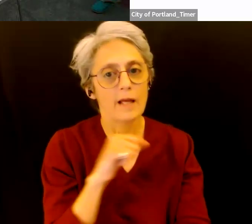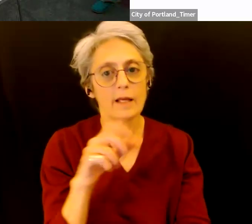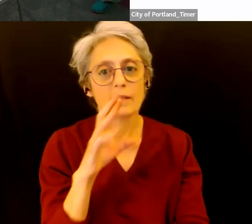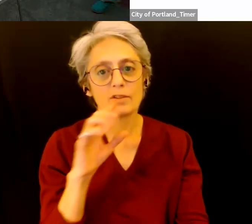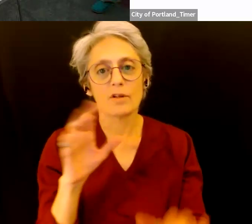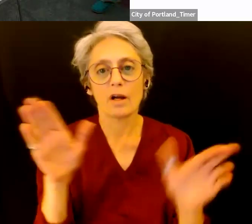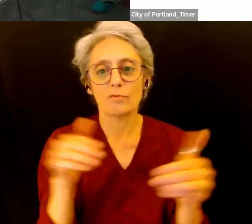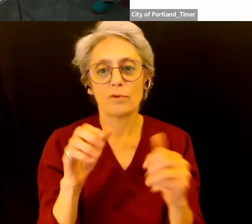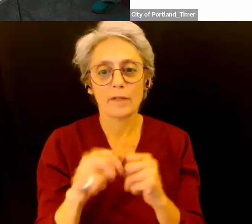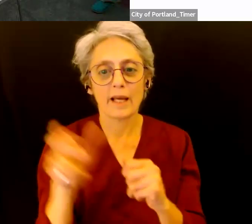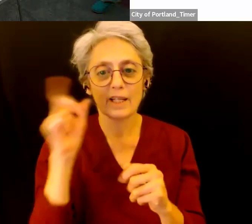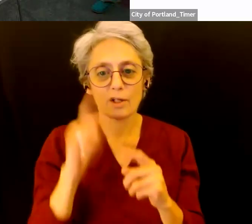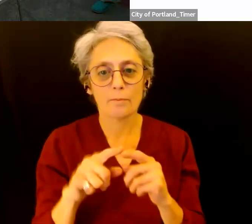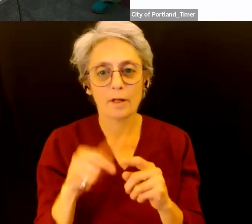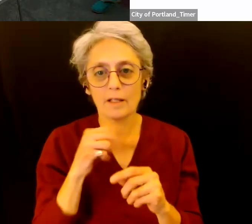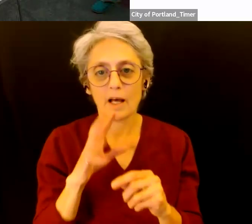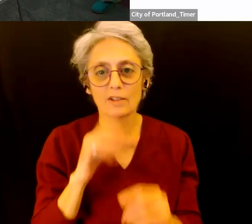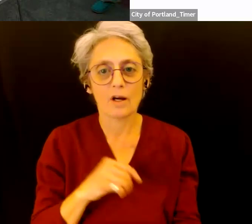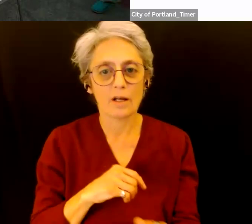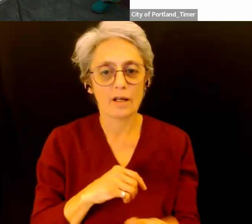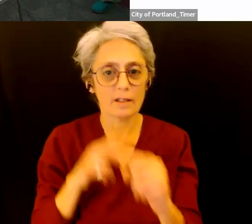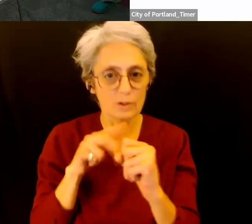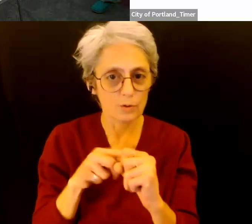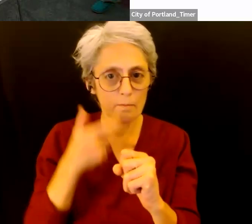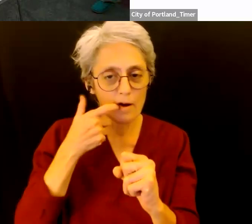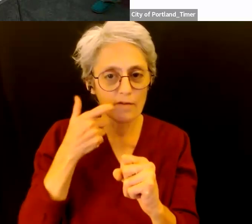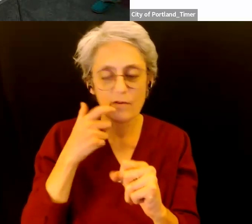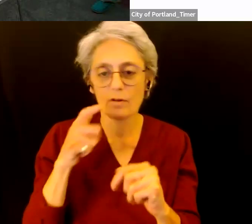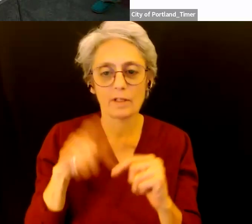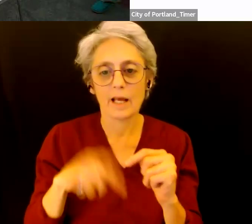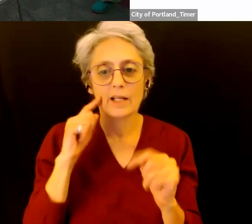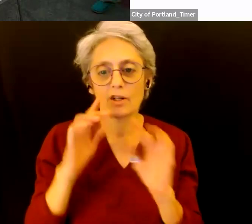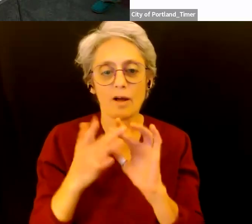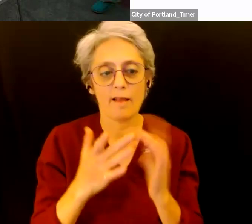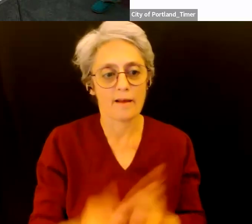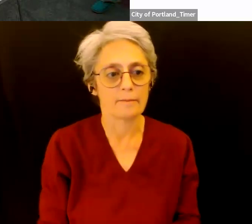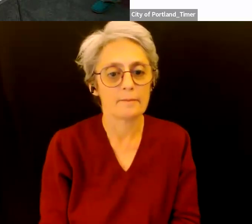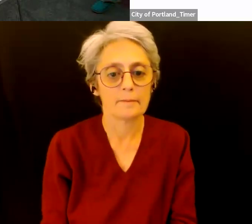In our parks, in our cities, in our public lands. For your children, play sport. Where I walk my foot.